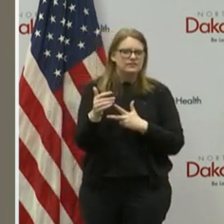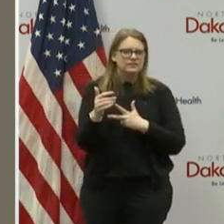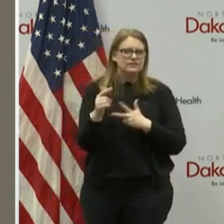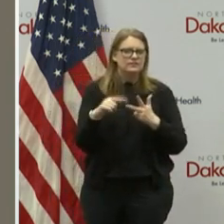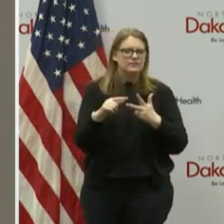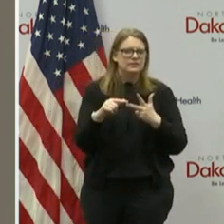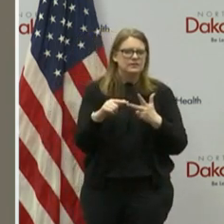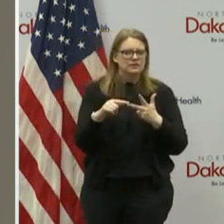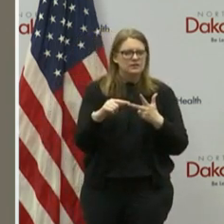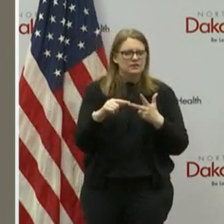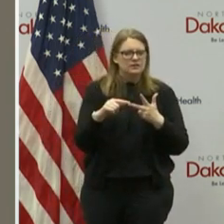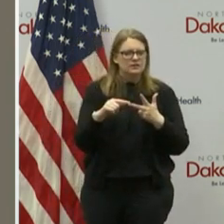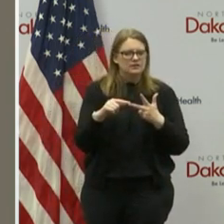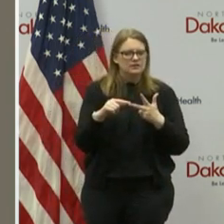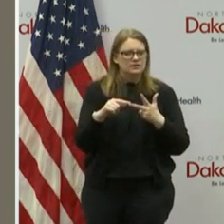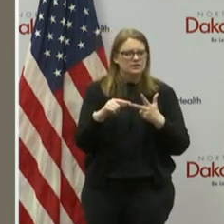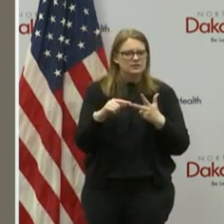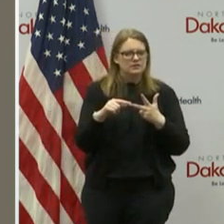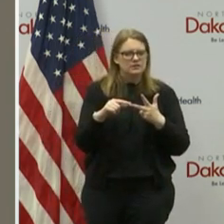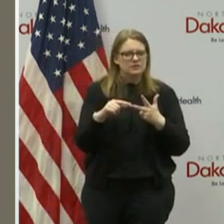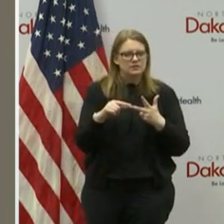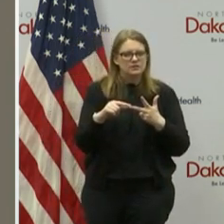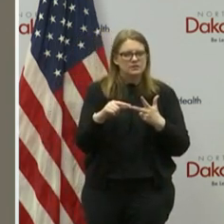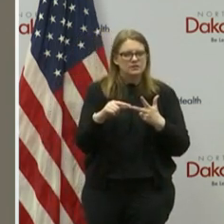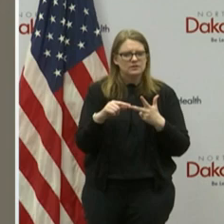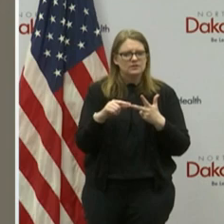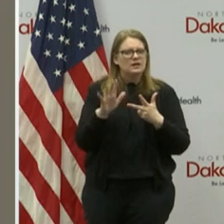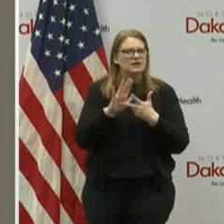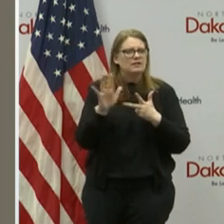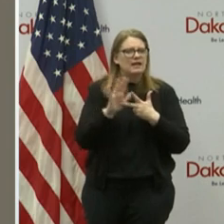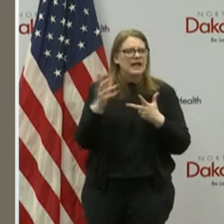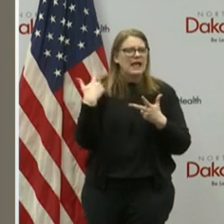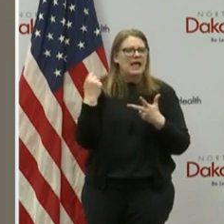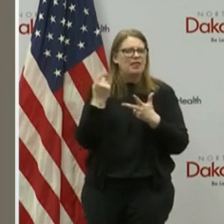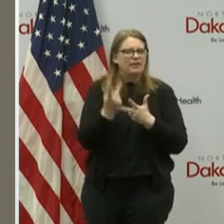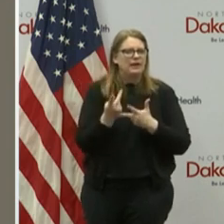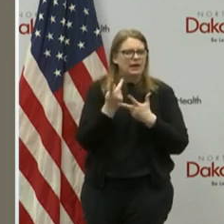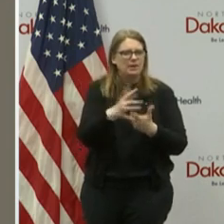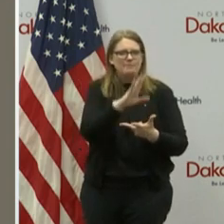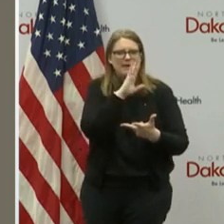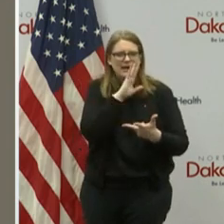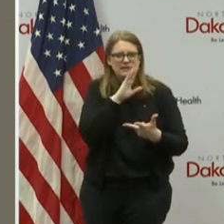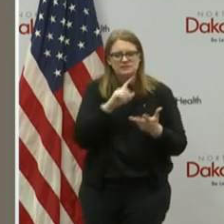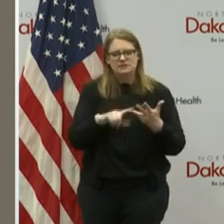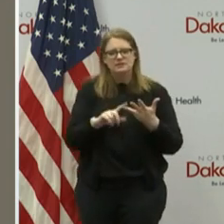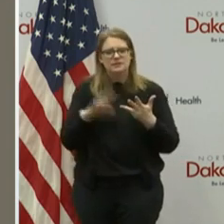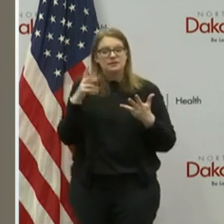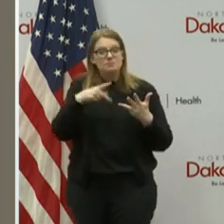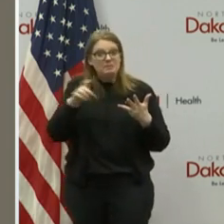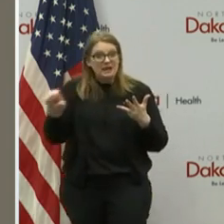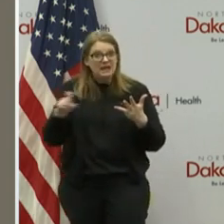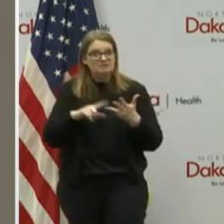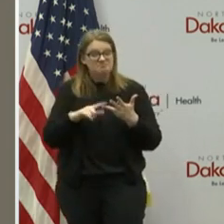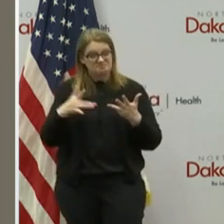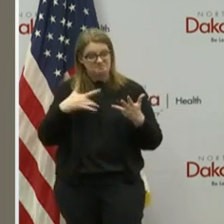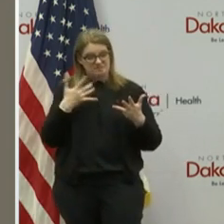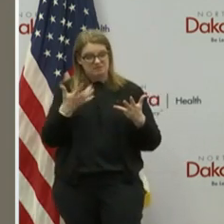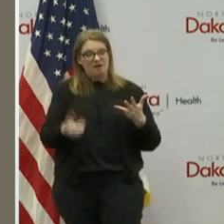THAT WE ARE TALKING ABOUT AND FISH AND HEALTH CARE CAPACITY, WE CONTINUE TO KEEP THAT BOX CHECKED SOLIDLY IN TERMS OF THE AVAILABILITY OF HEALTH